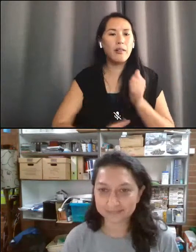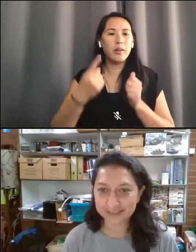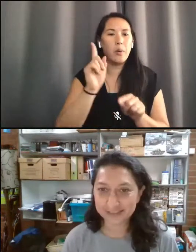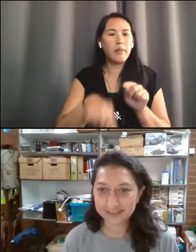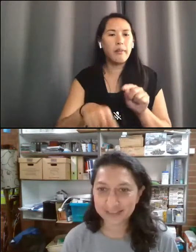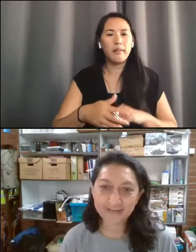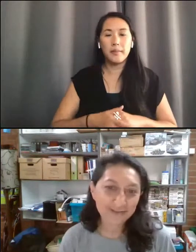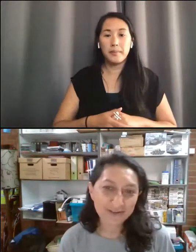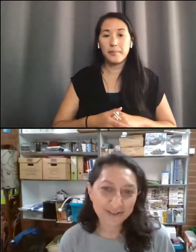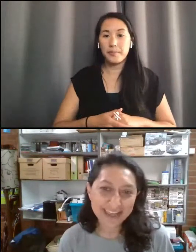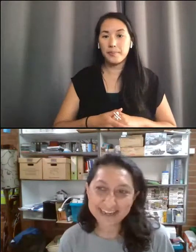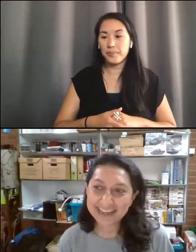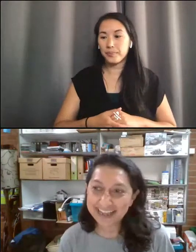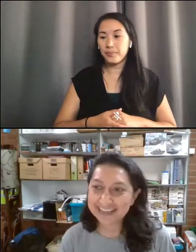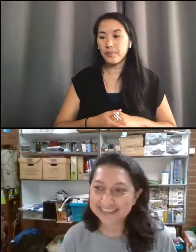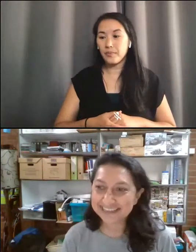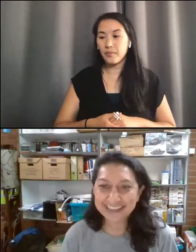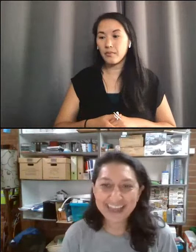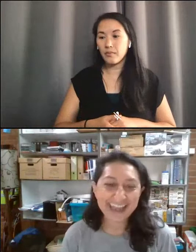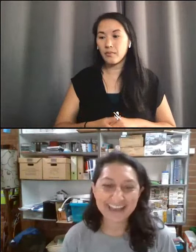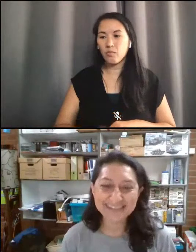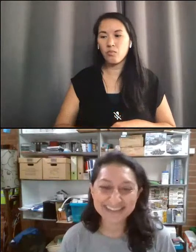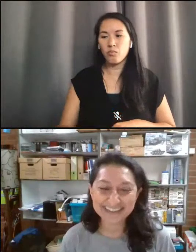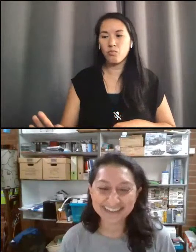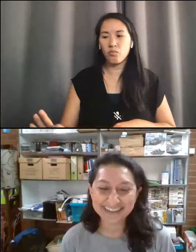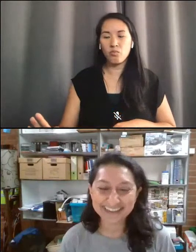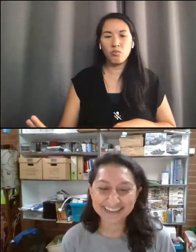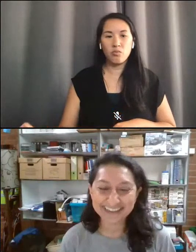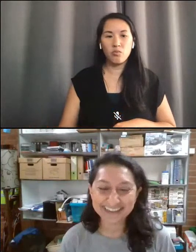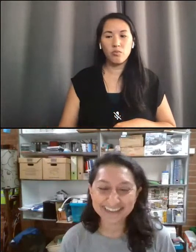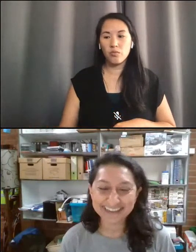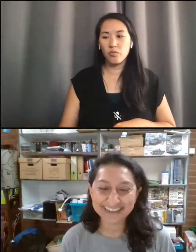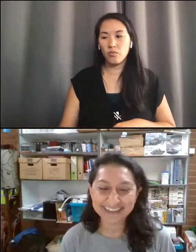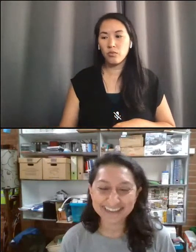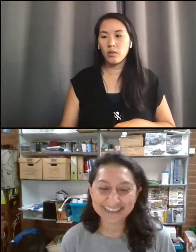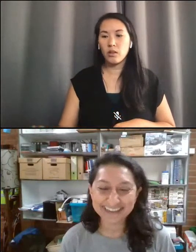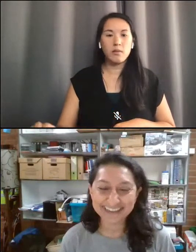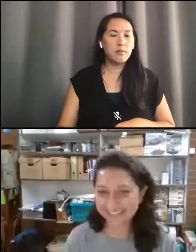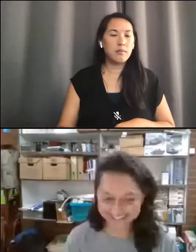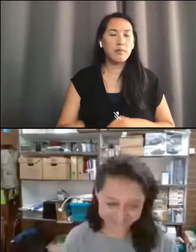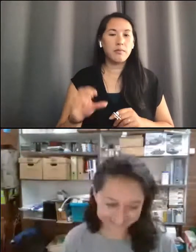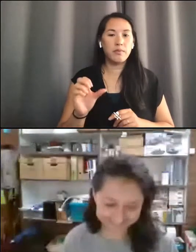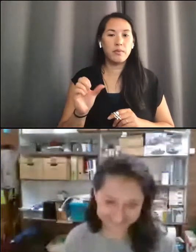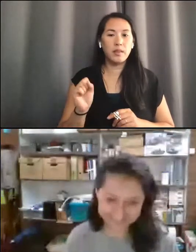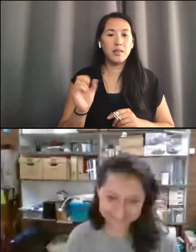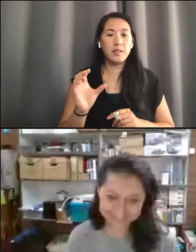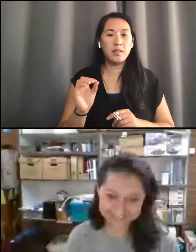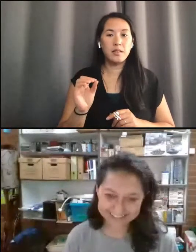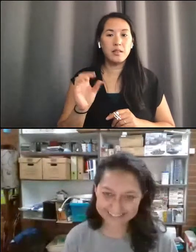so people respond to that yeah absolutely i mean i think something that in particular the